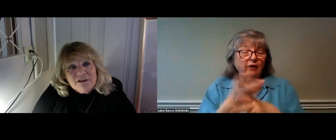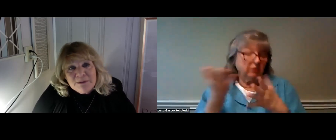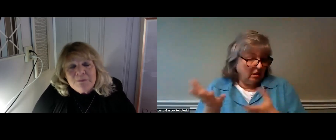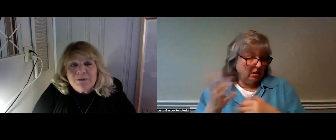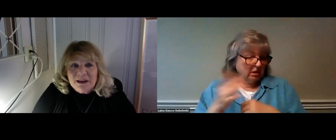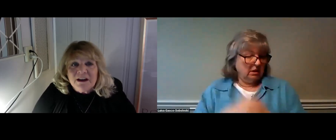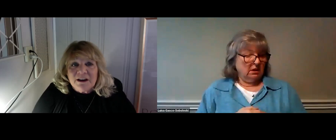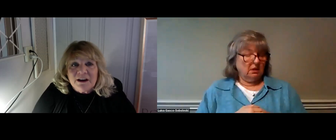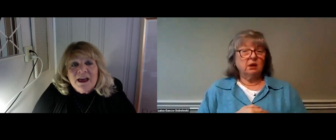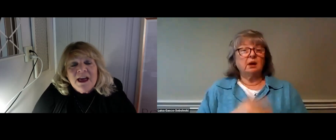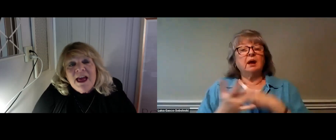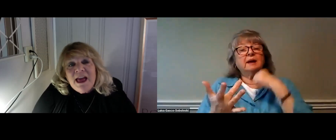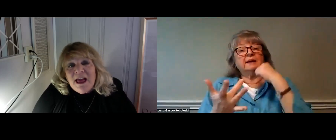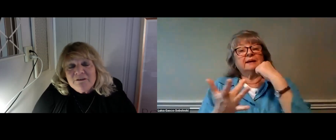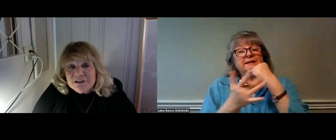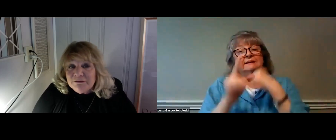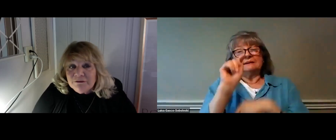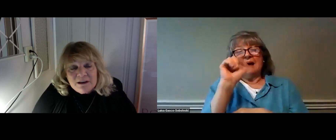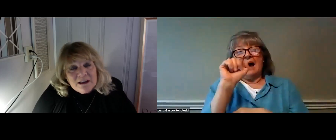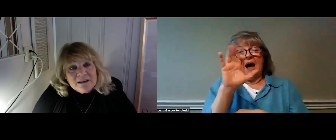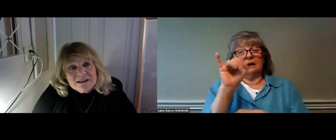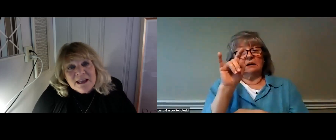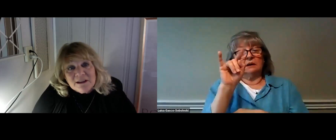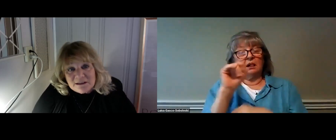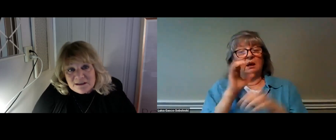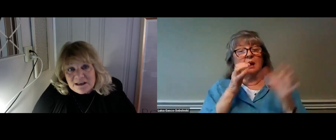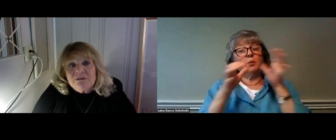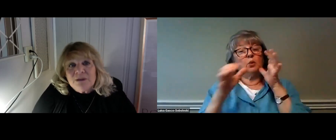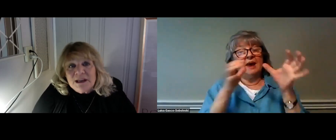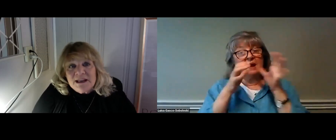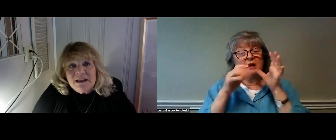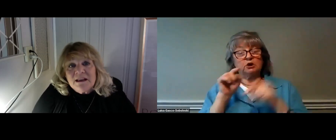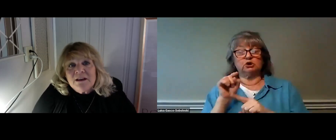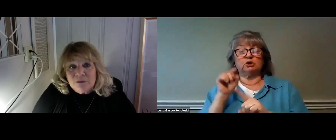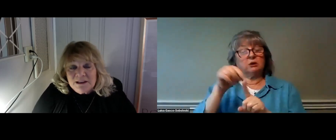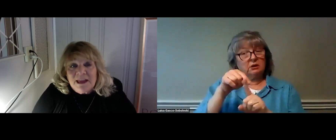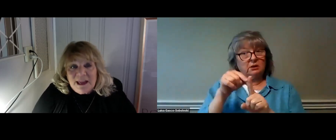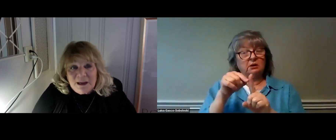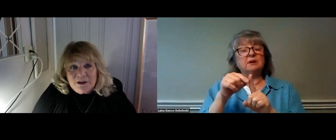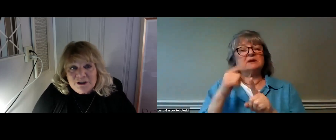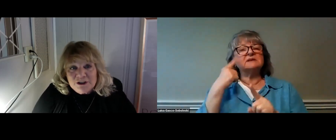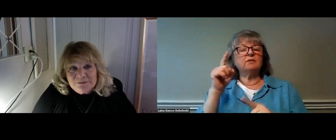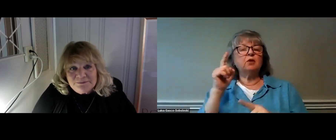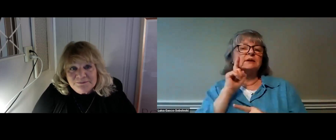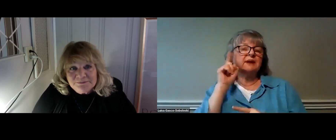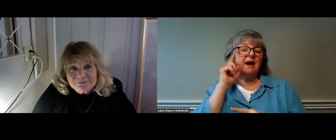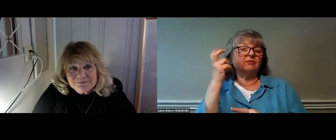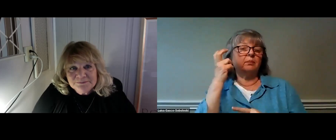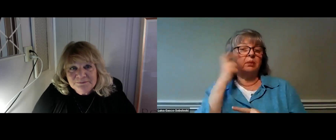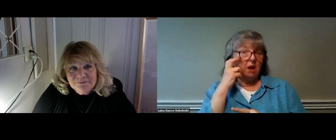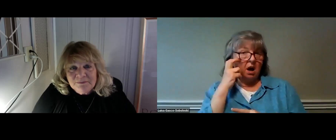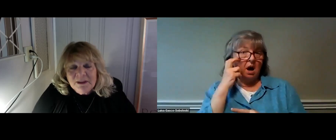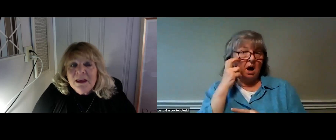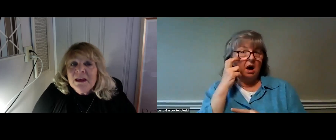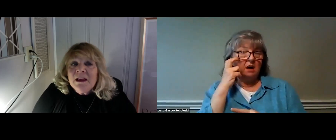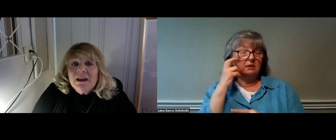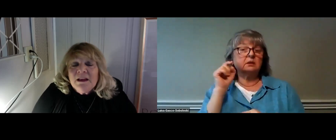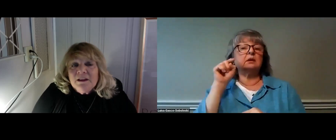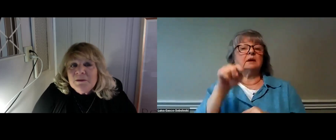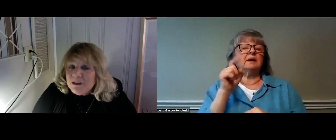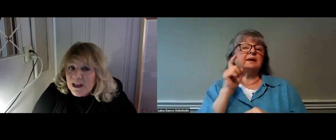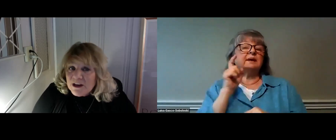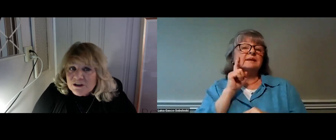people here have different skills in reading written language.